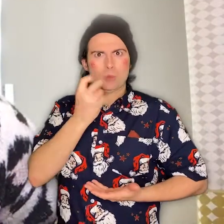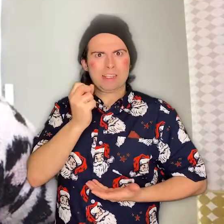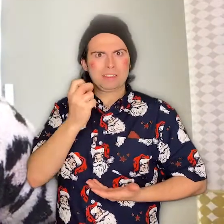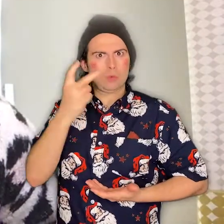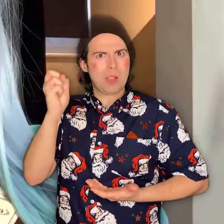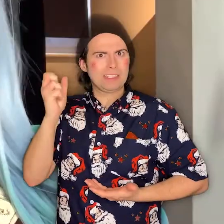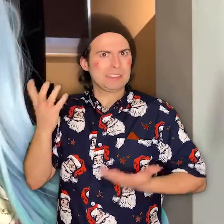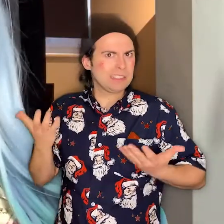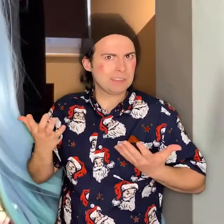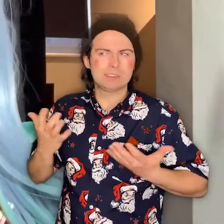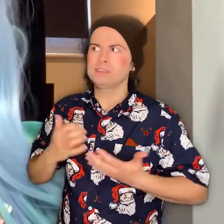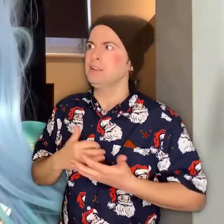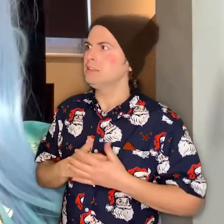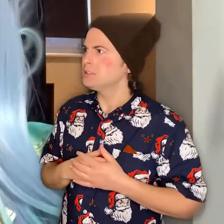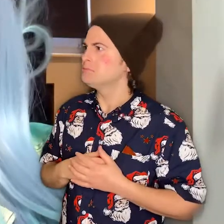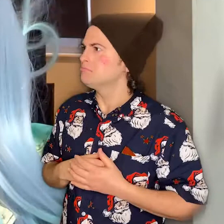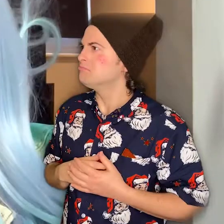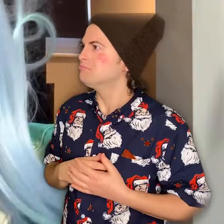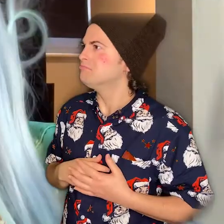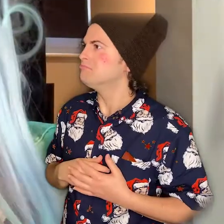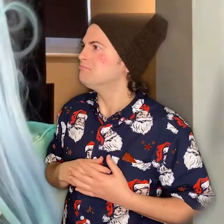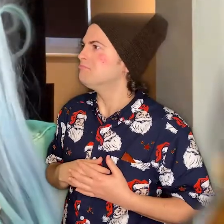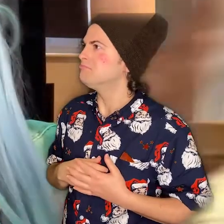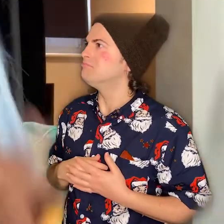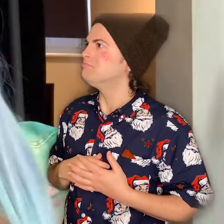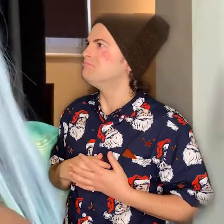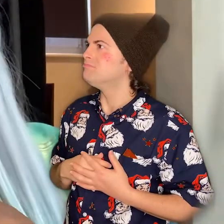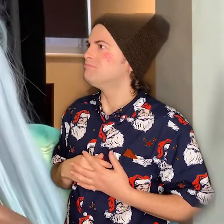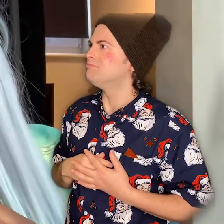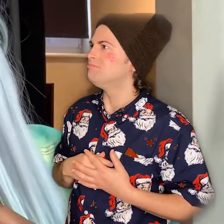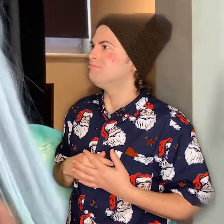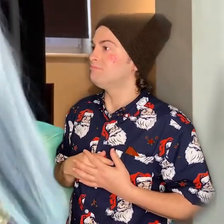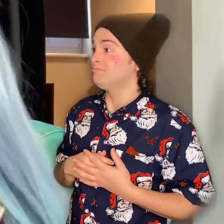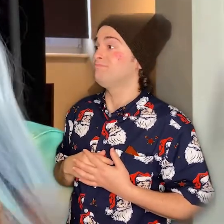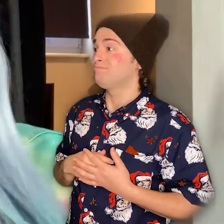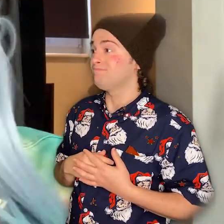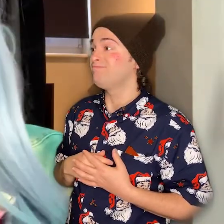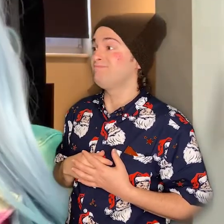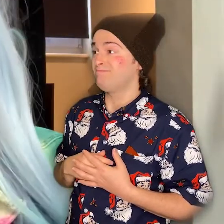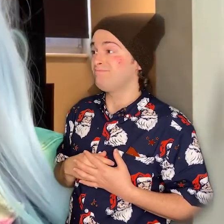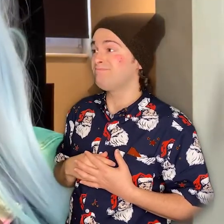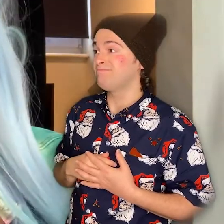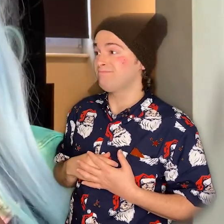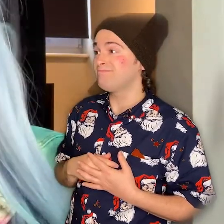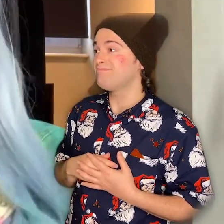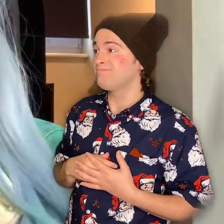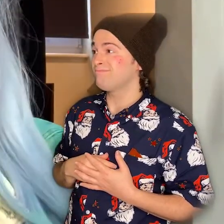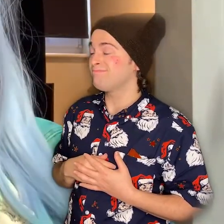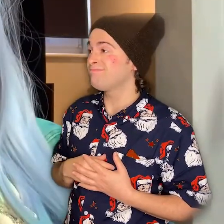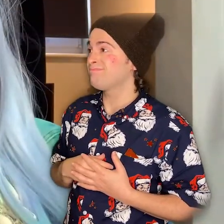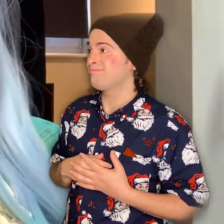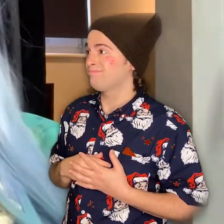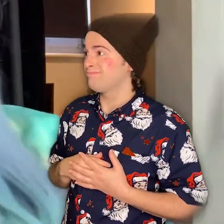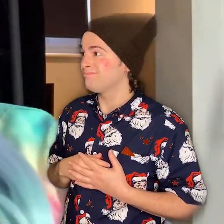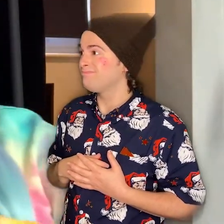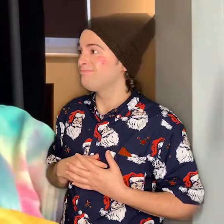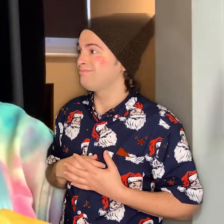Cyndi – You’ve got a whole world of Tiger King’s, Queen’s Gambits and reruns of Friends ahead of you…